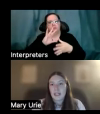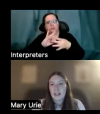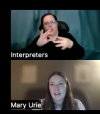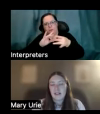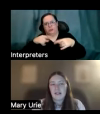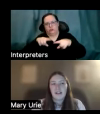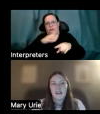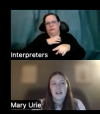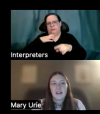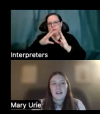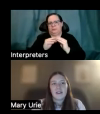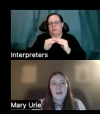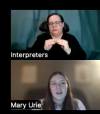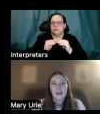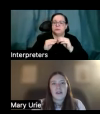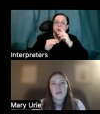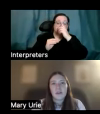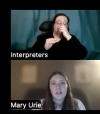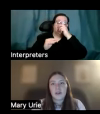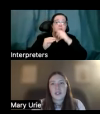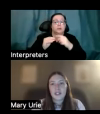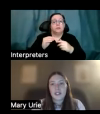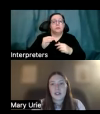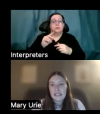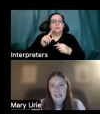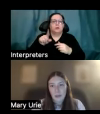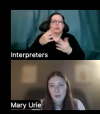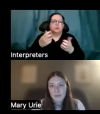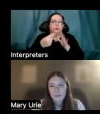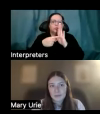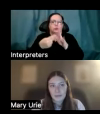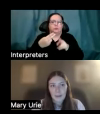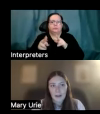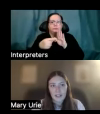meetings. And so I just want to show this little example of